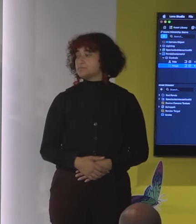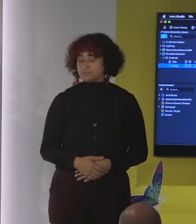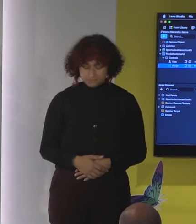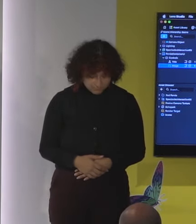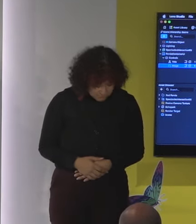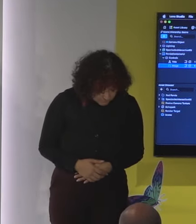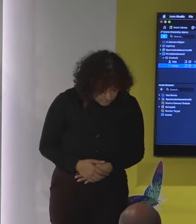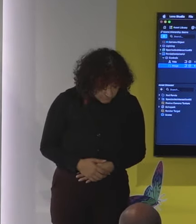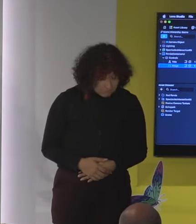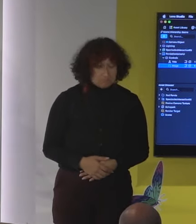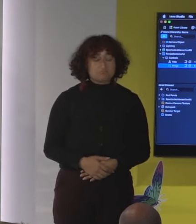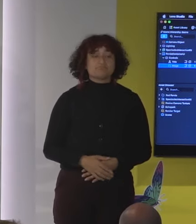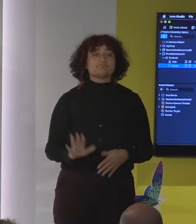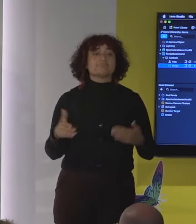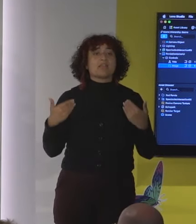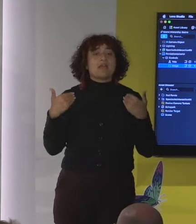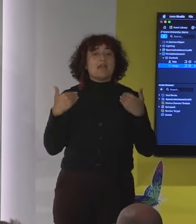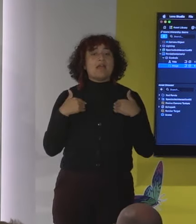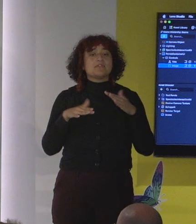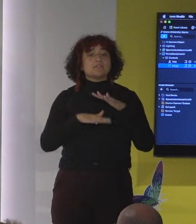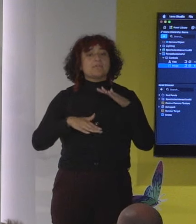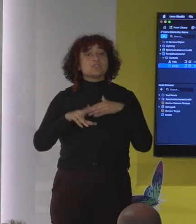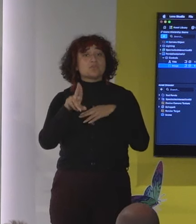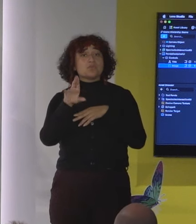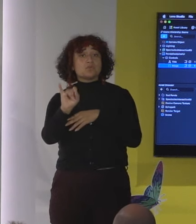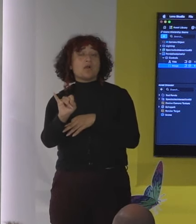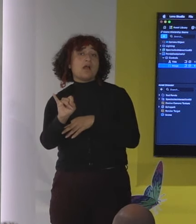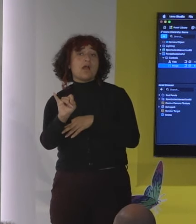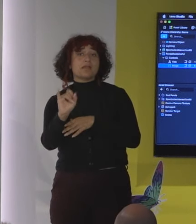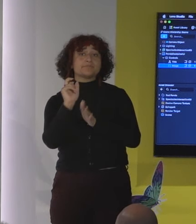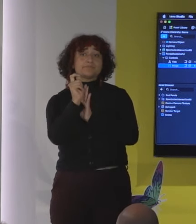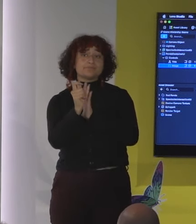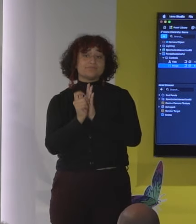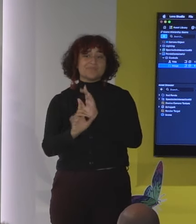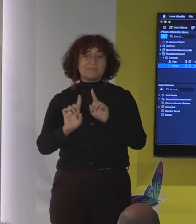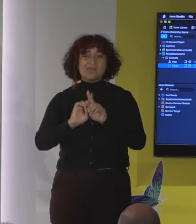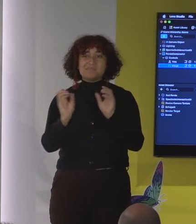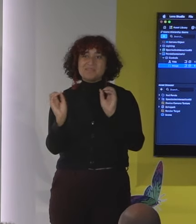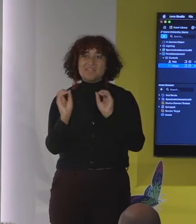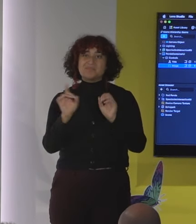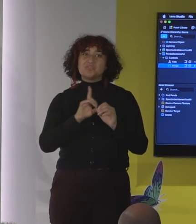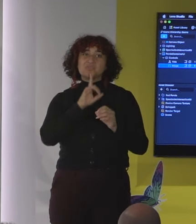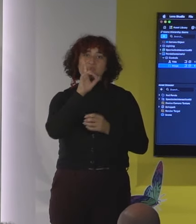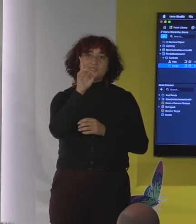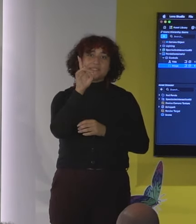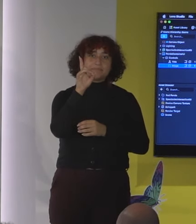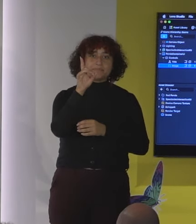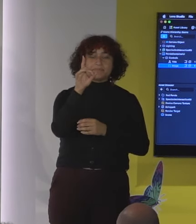So, I have this basic UI composition, but none of it is truly interactable.